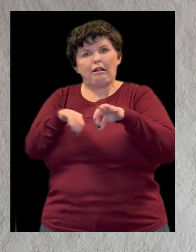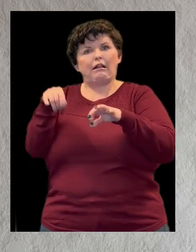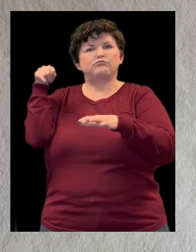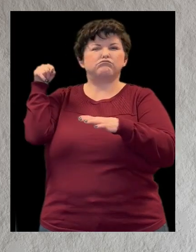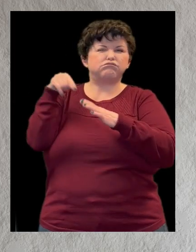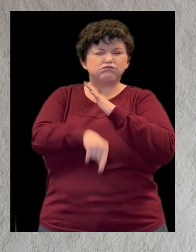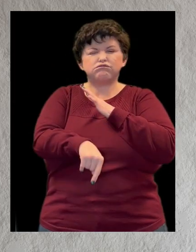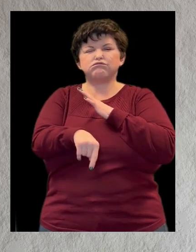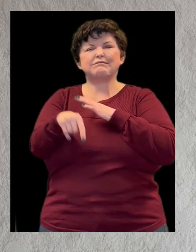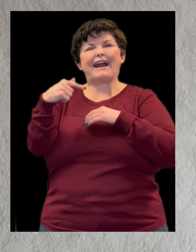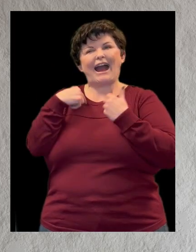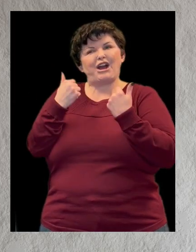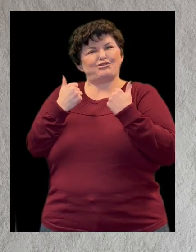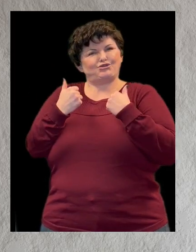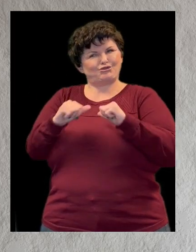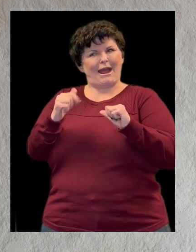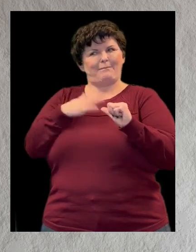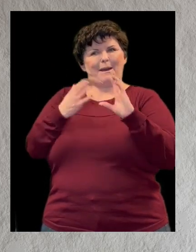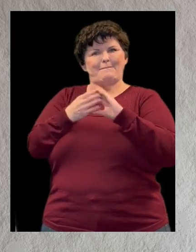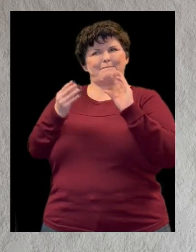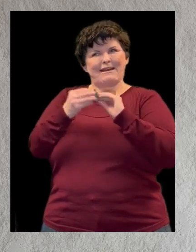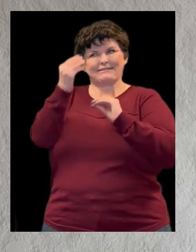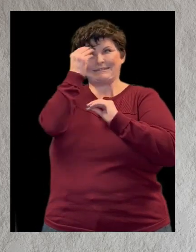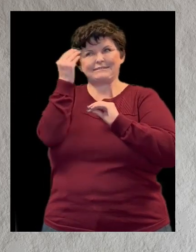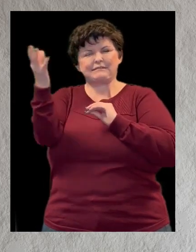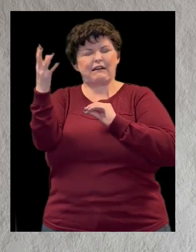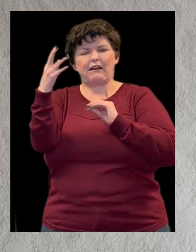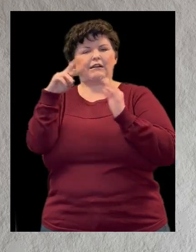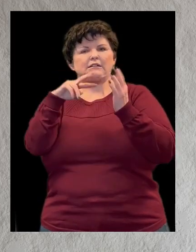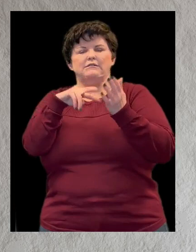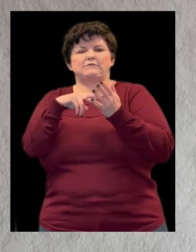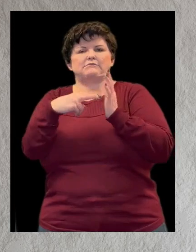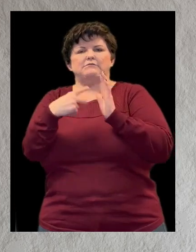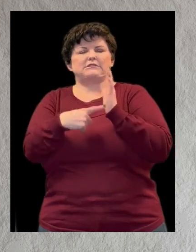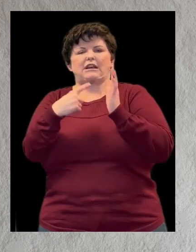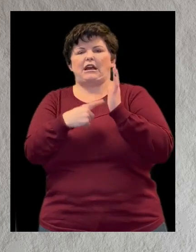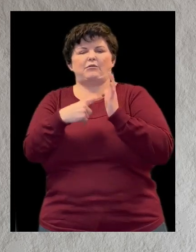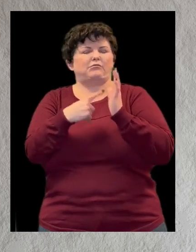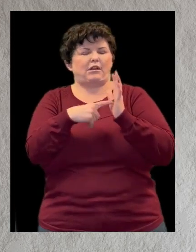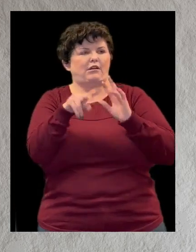the message that I'm trying to convey can get lost and it can almost even confuse the other person